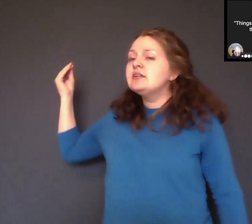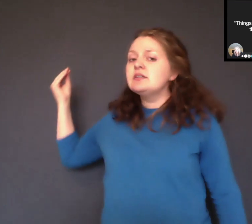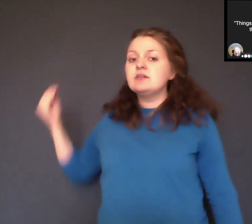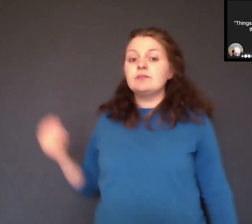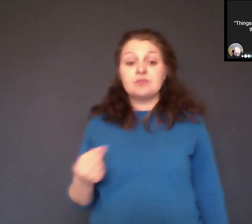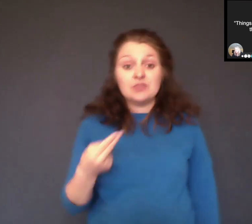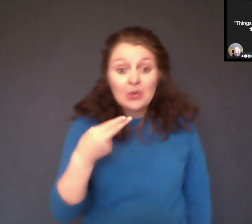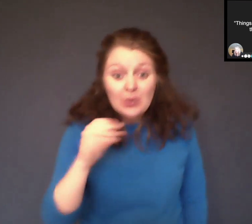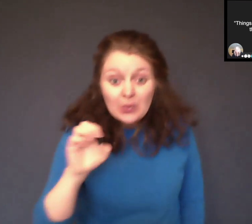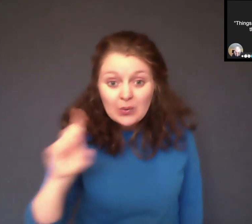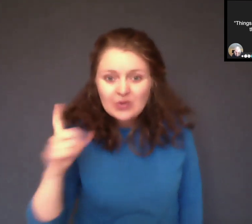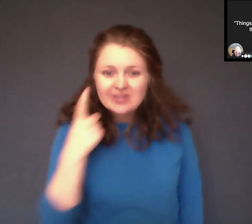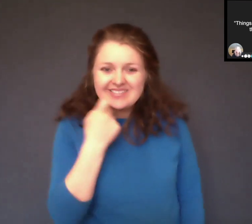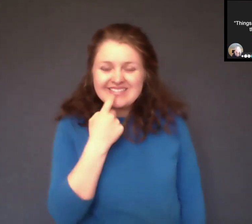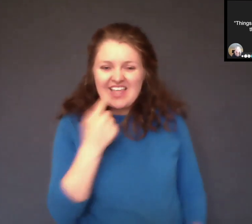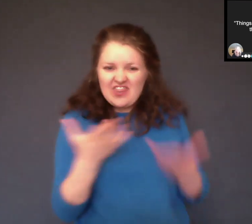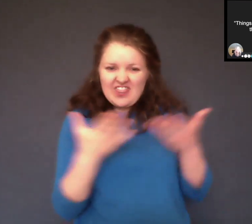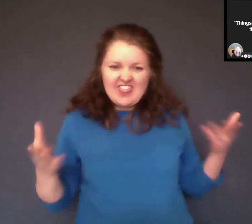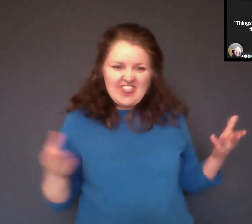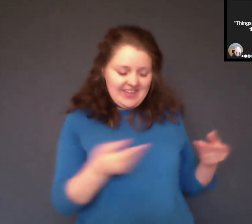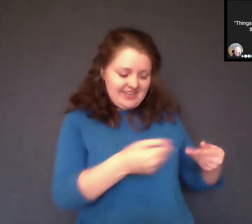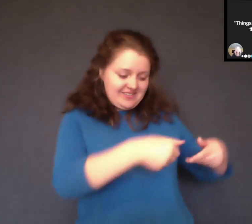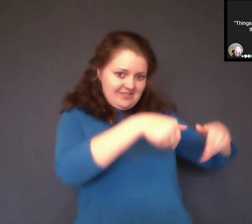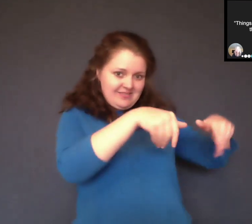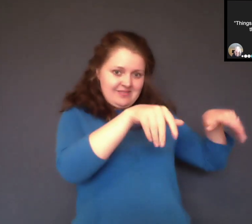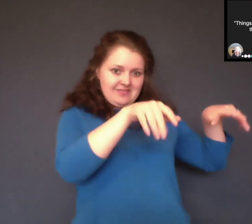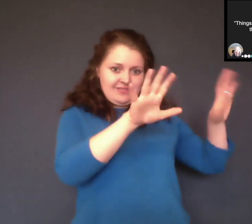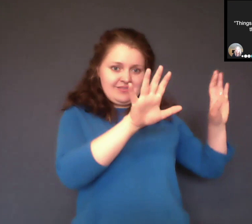so who just said things slip from your fingers and when they're gone you regret it